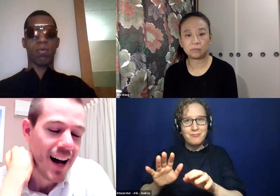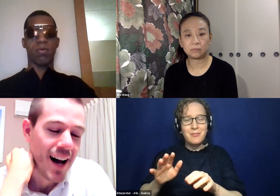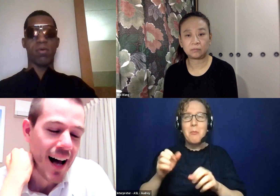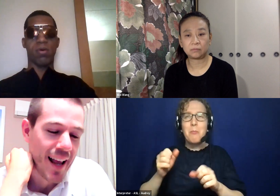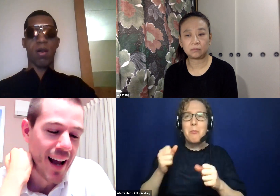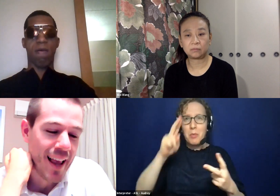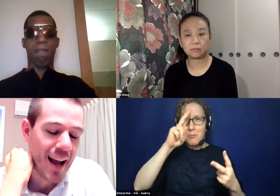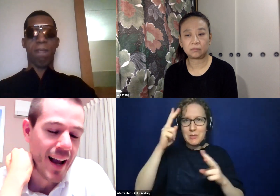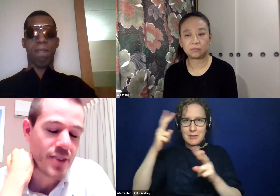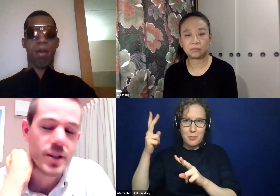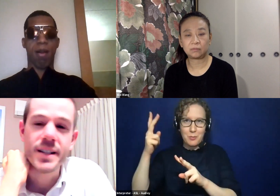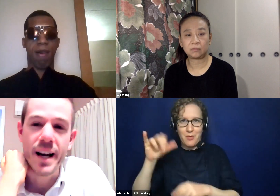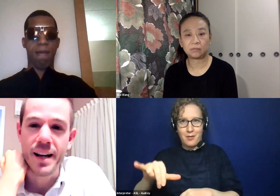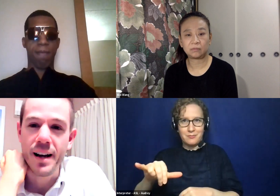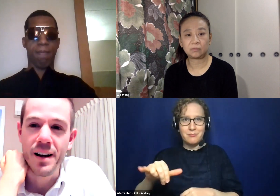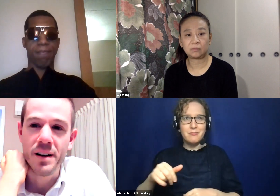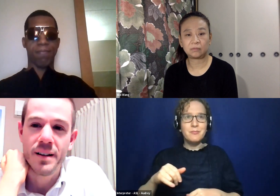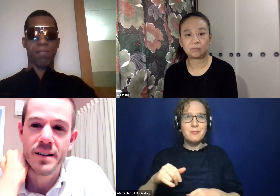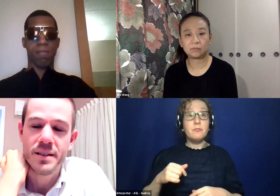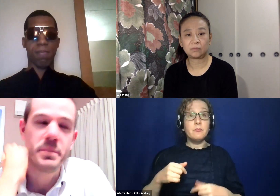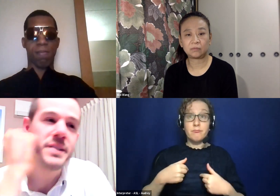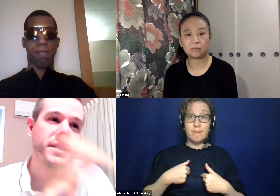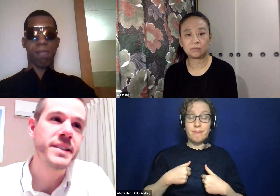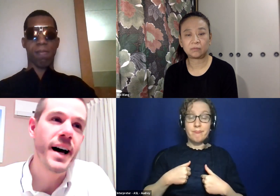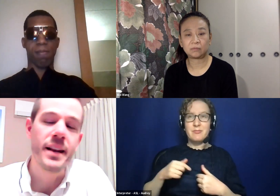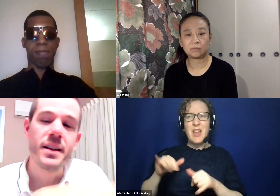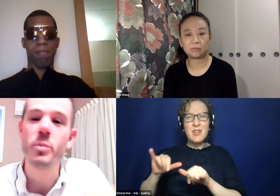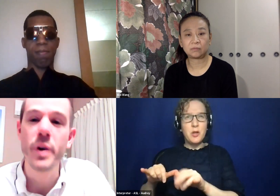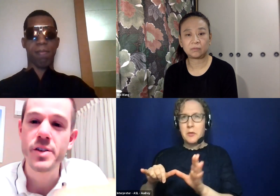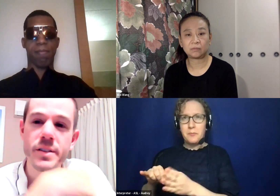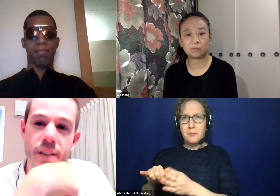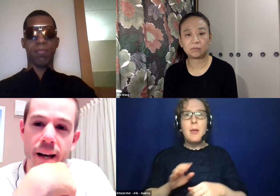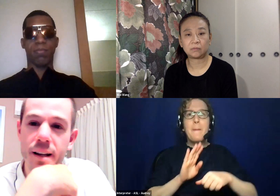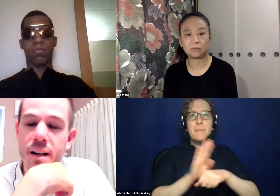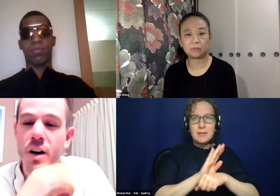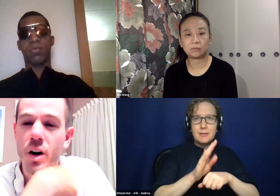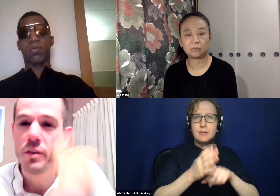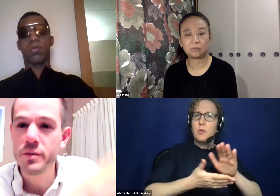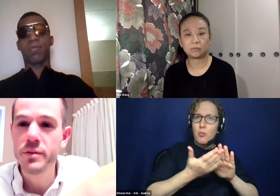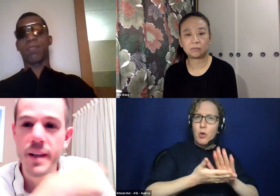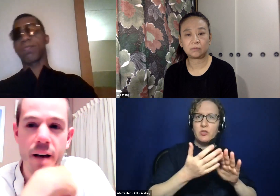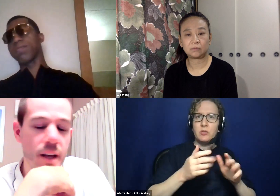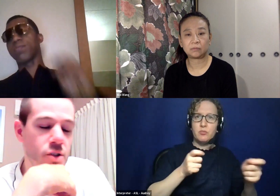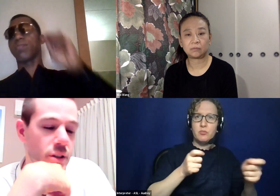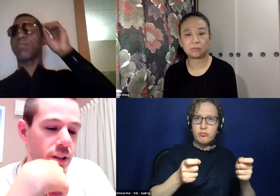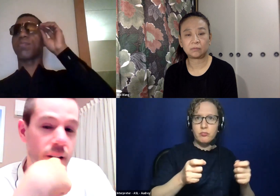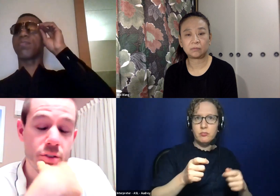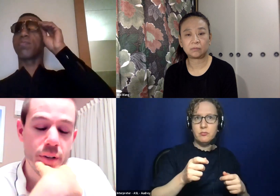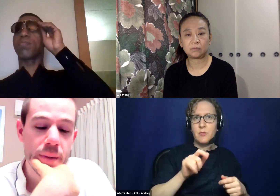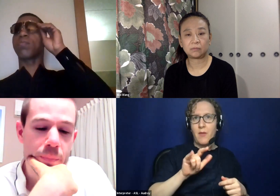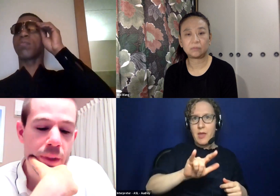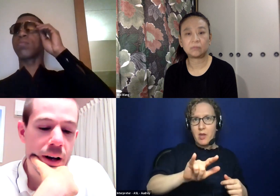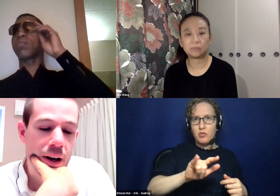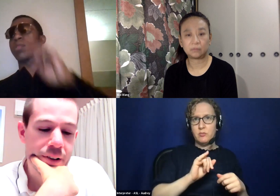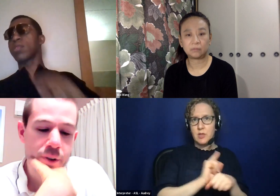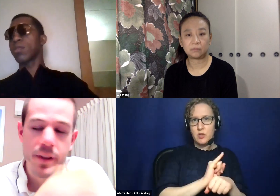I actually studied the business side and the operations side of the aviation industry so